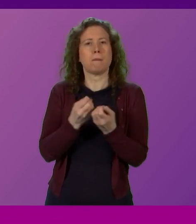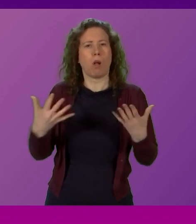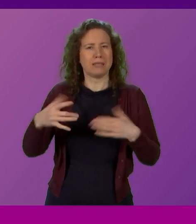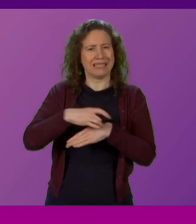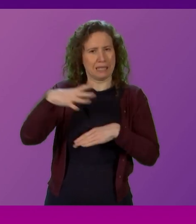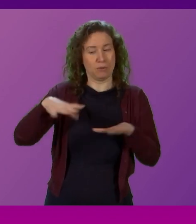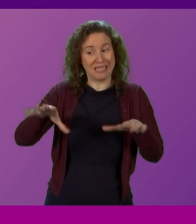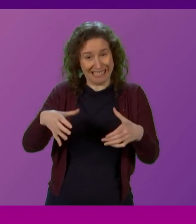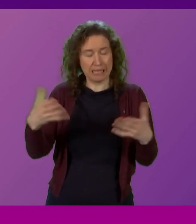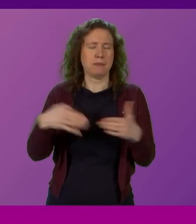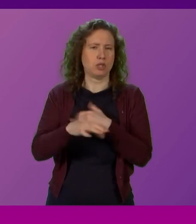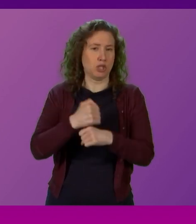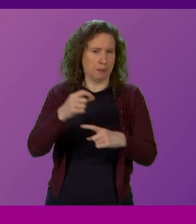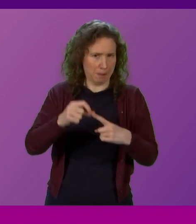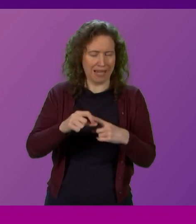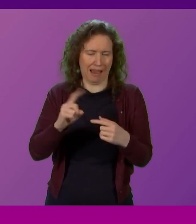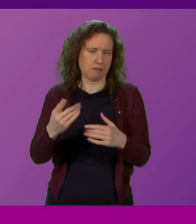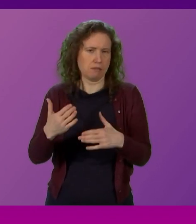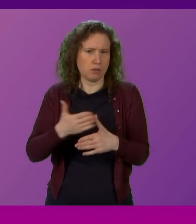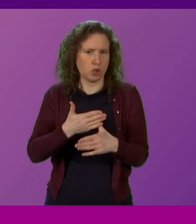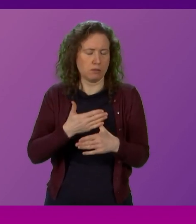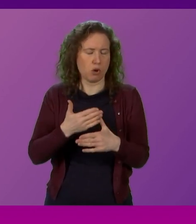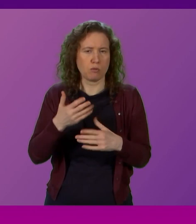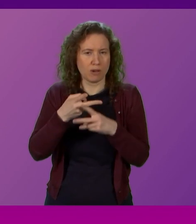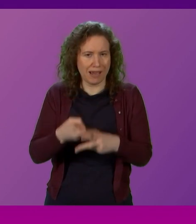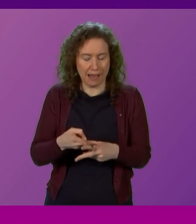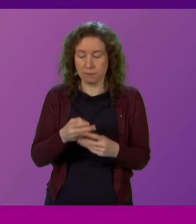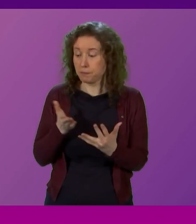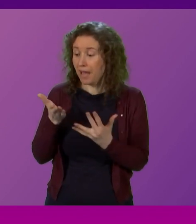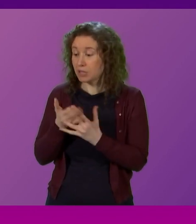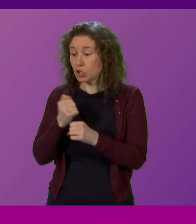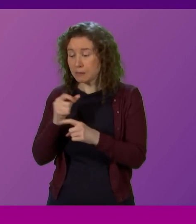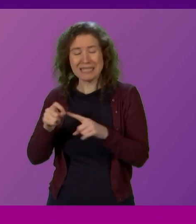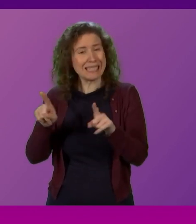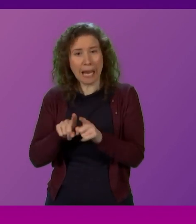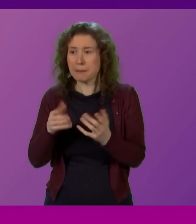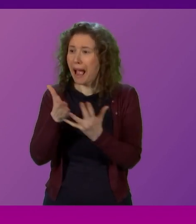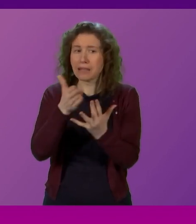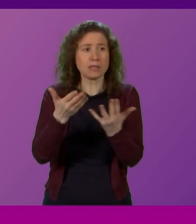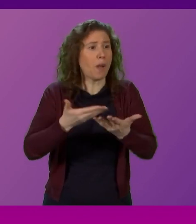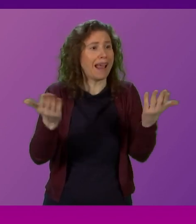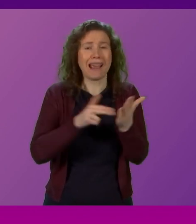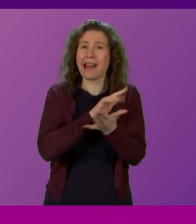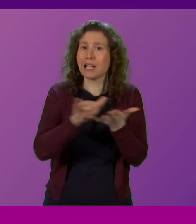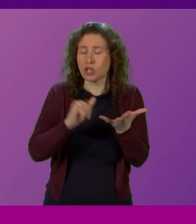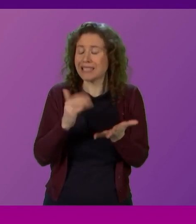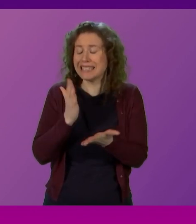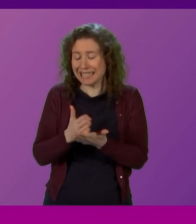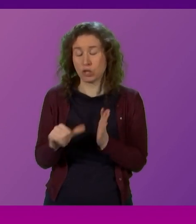in general practice and primary care. Like access to other parts of the health service right now, access to GPs is challenging—and